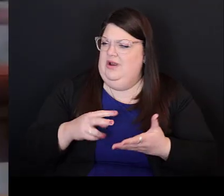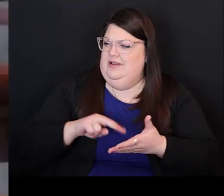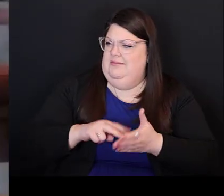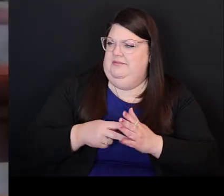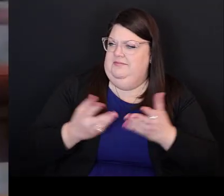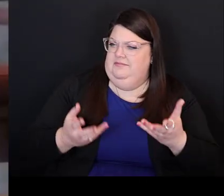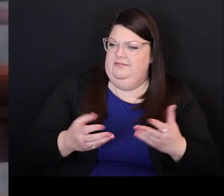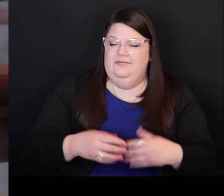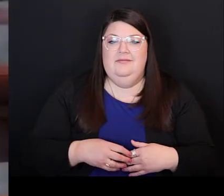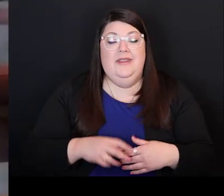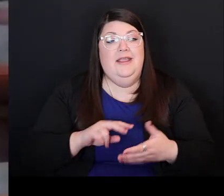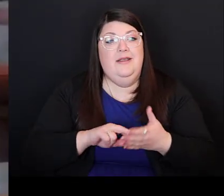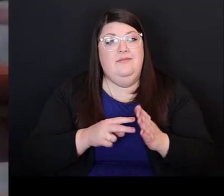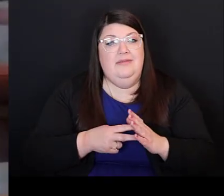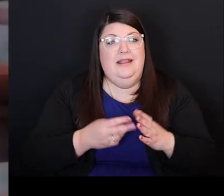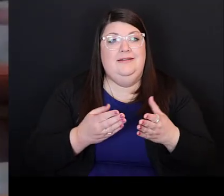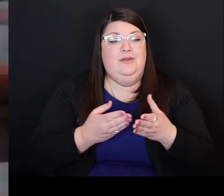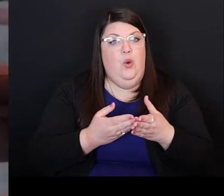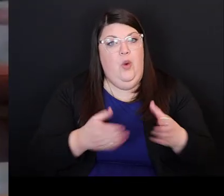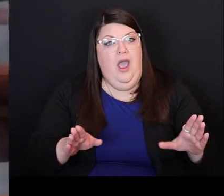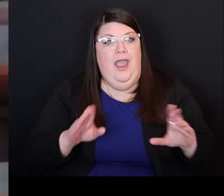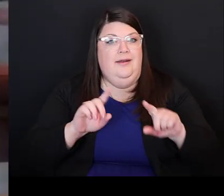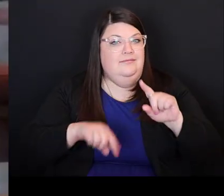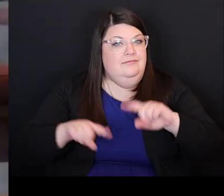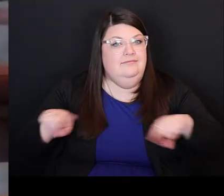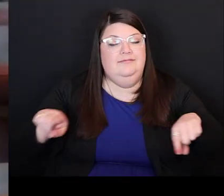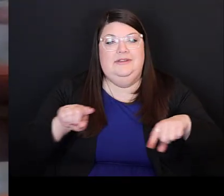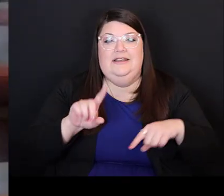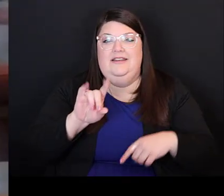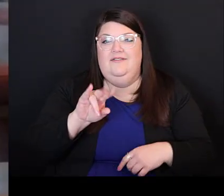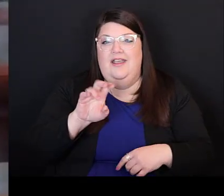Smart home technology refers to a wide range of devices and the supporting